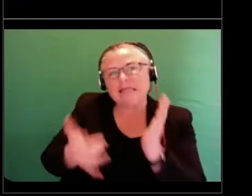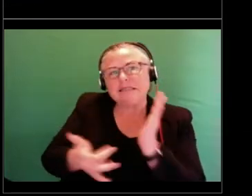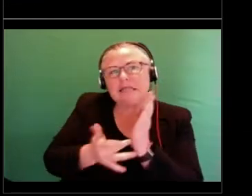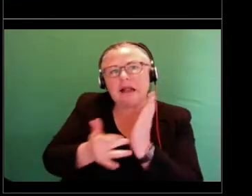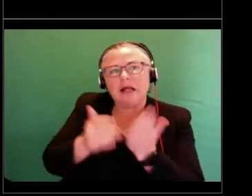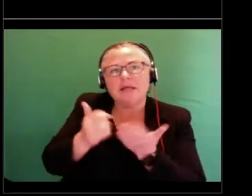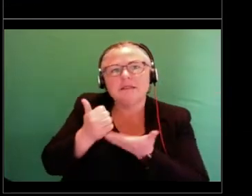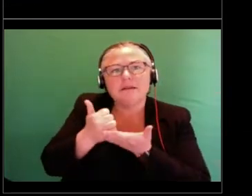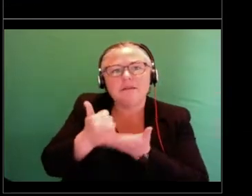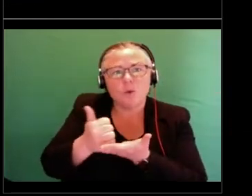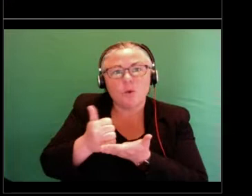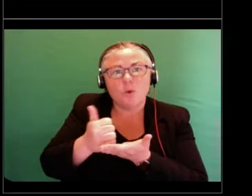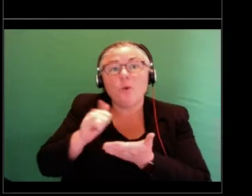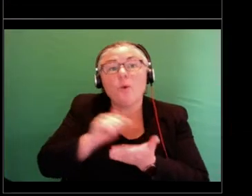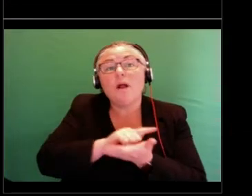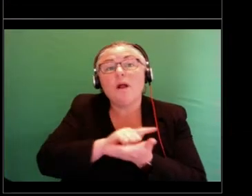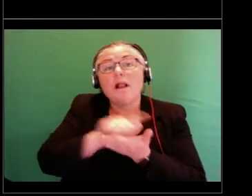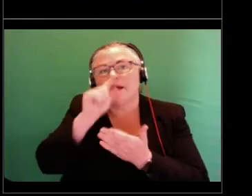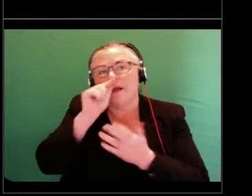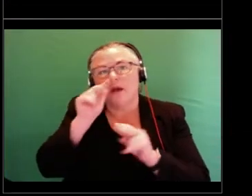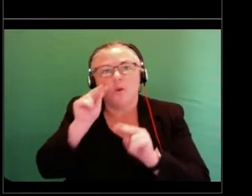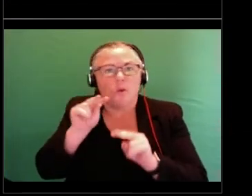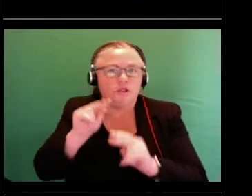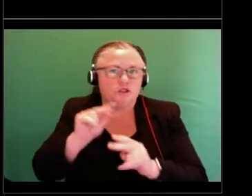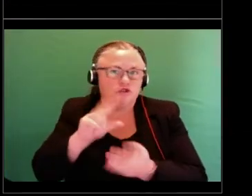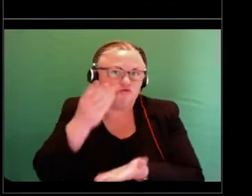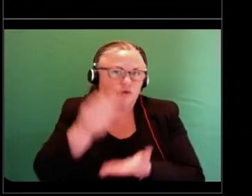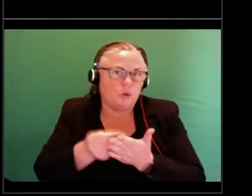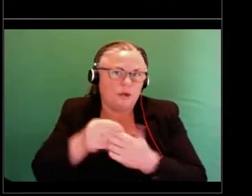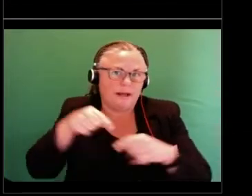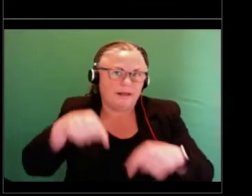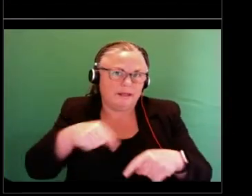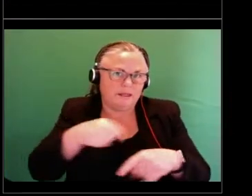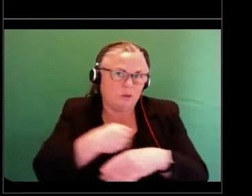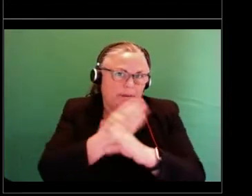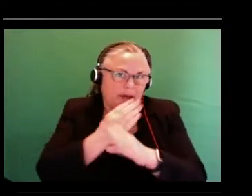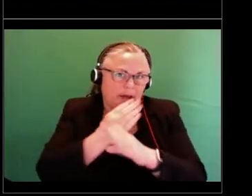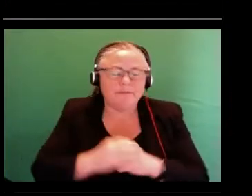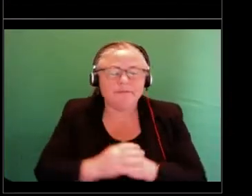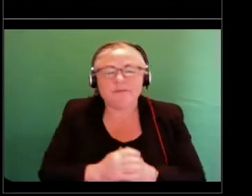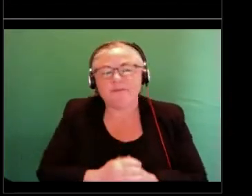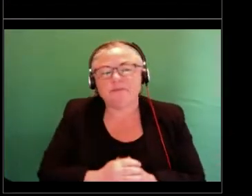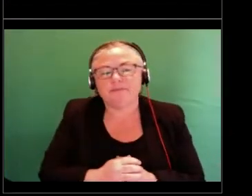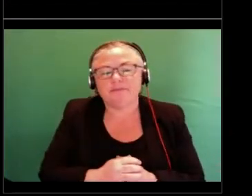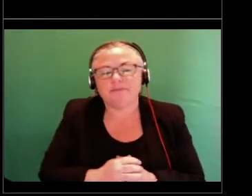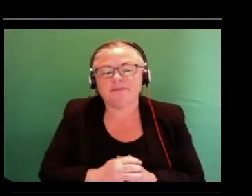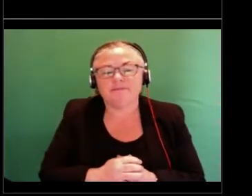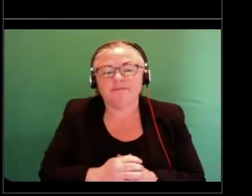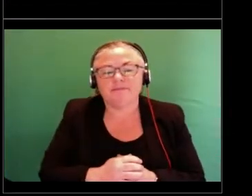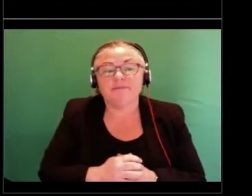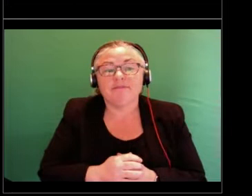We're welcoming questions today.